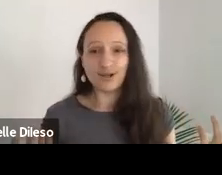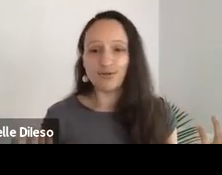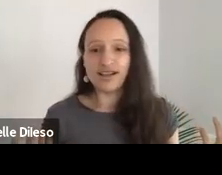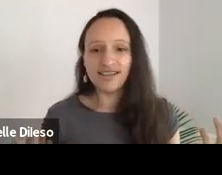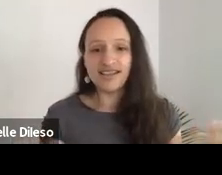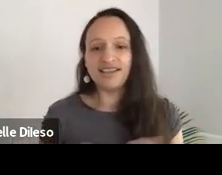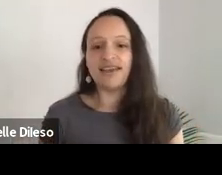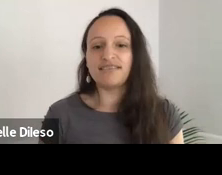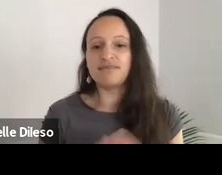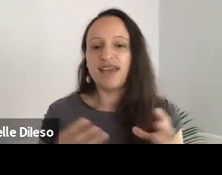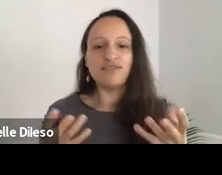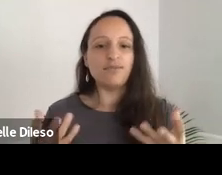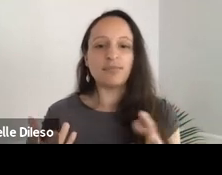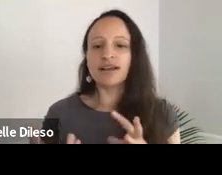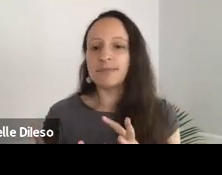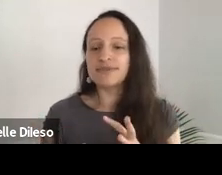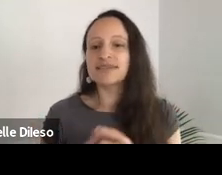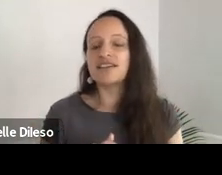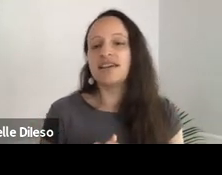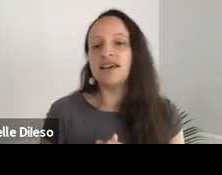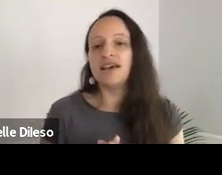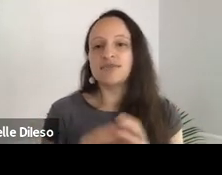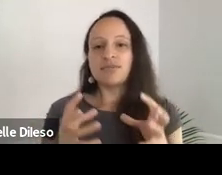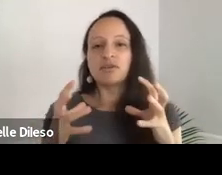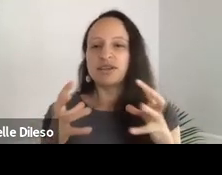don't fly very well, like heavy paper cups.